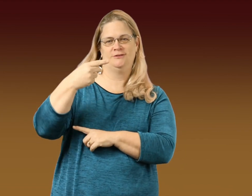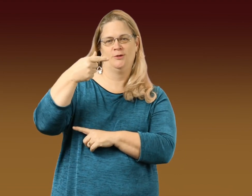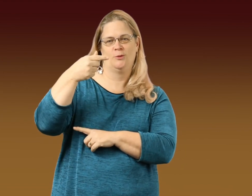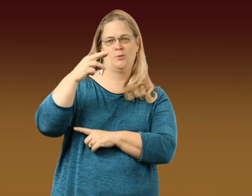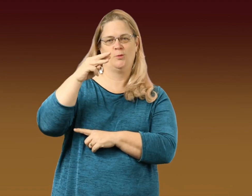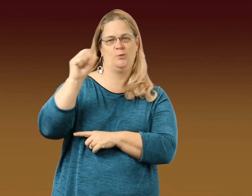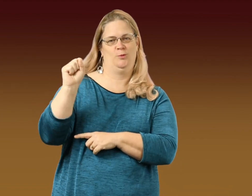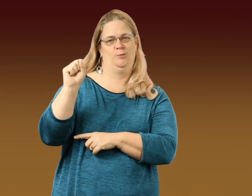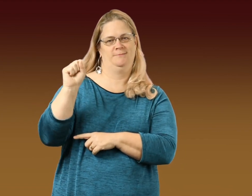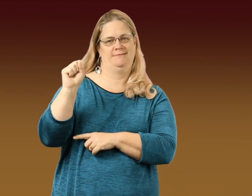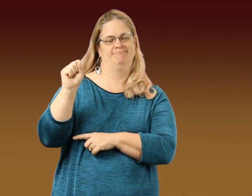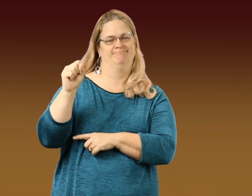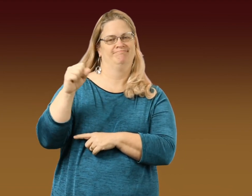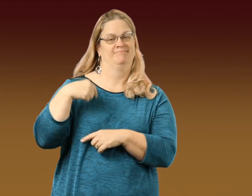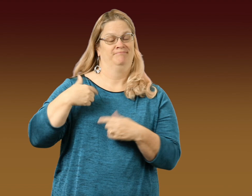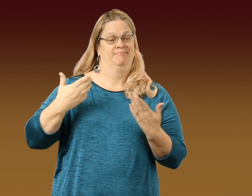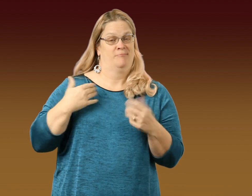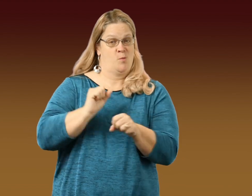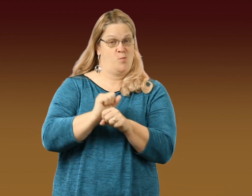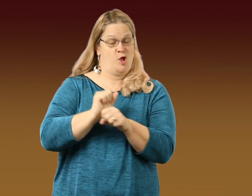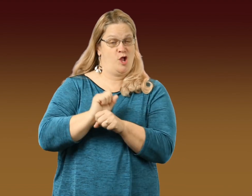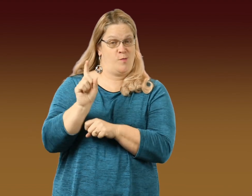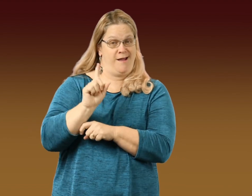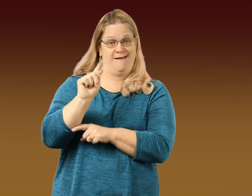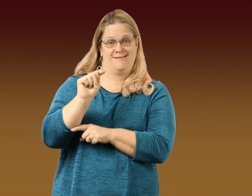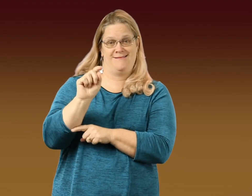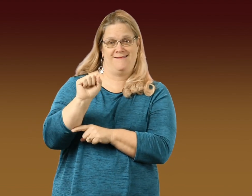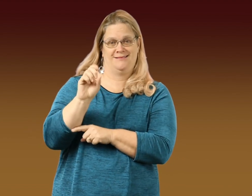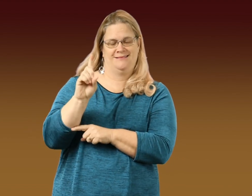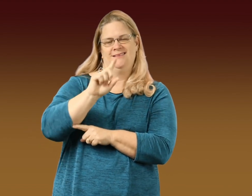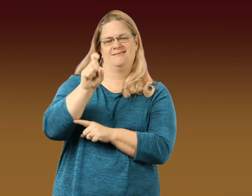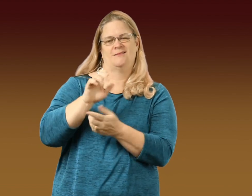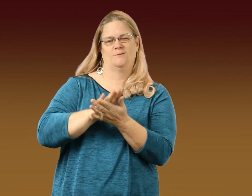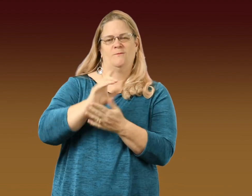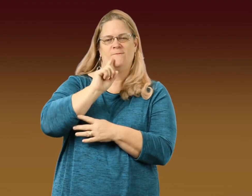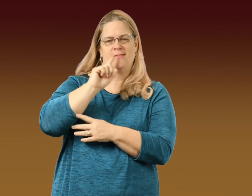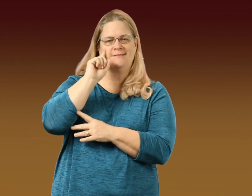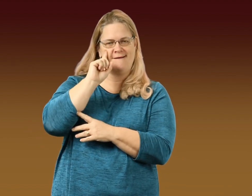and I work at Texas School for the Deaf as a counselor.